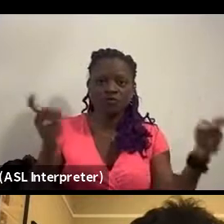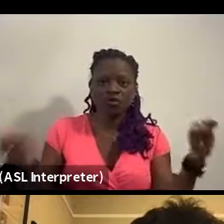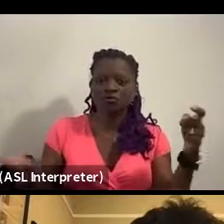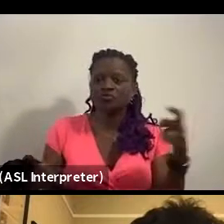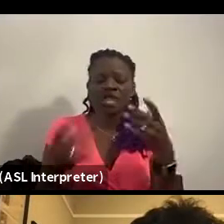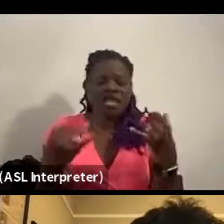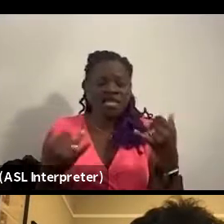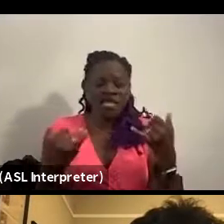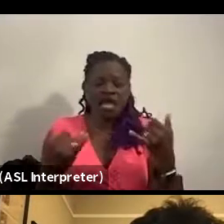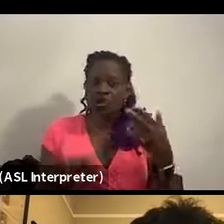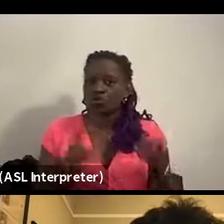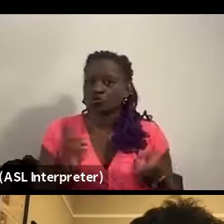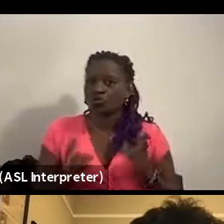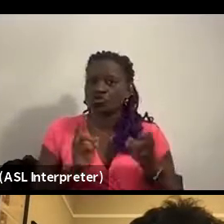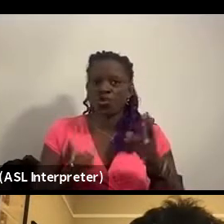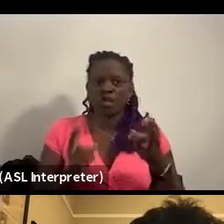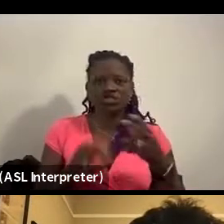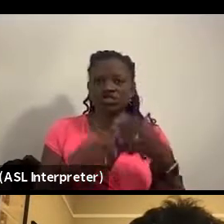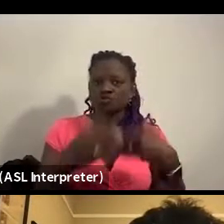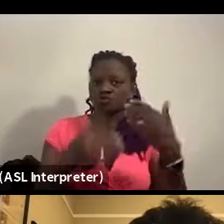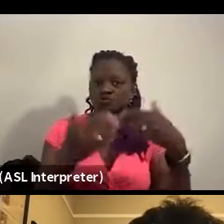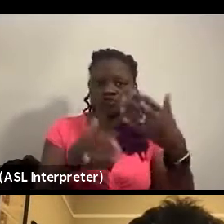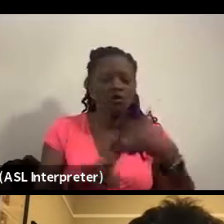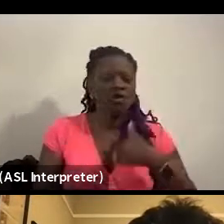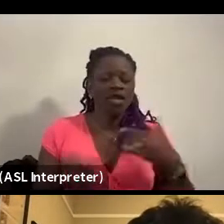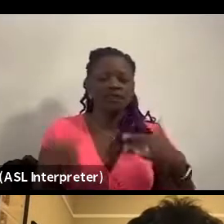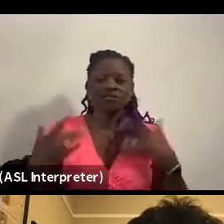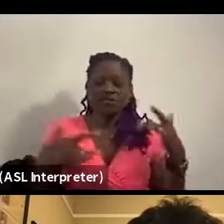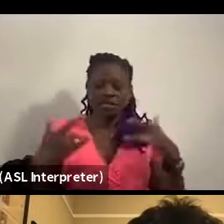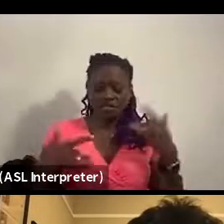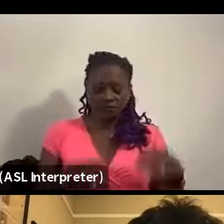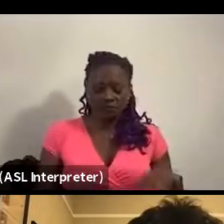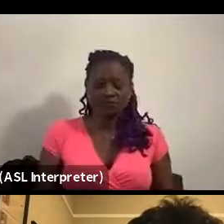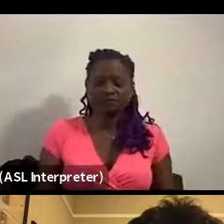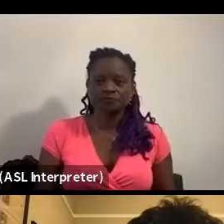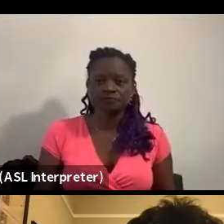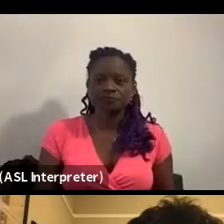As we've said before, and I'm so excited that we are working together